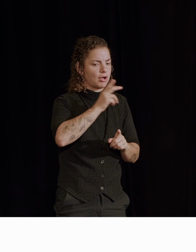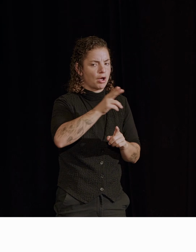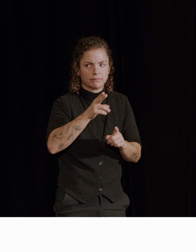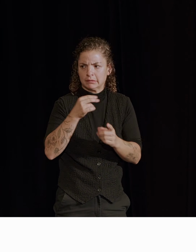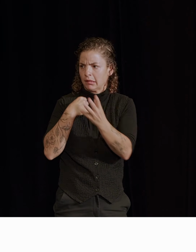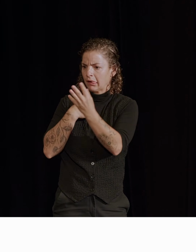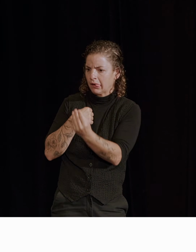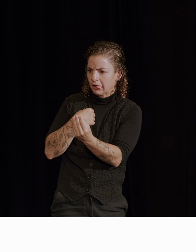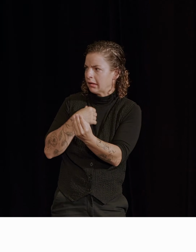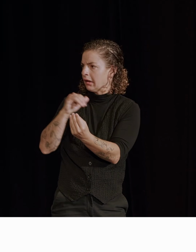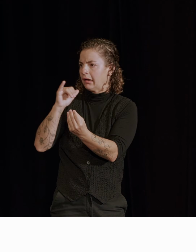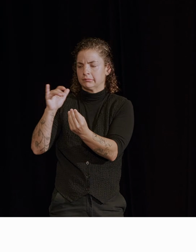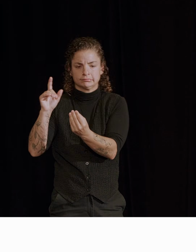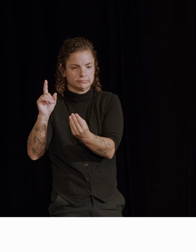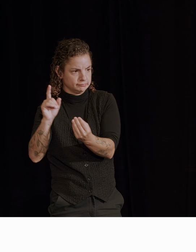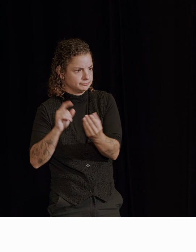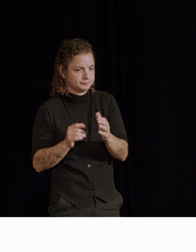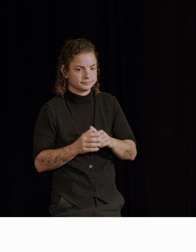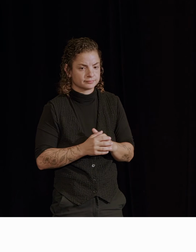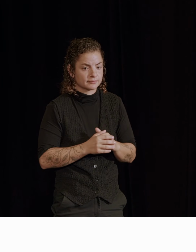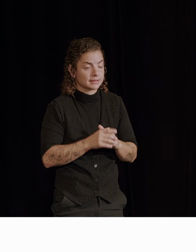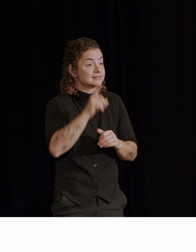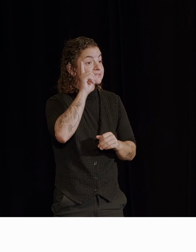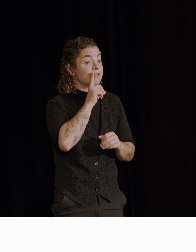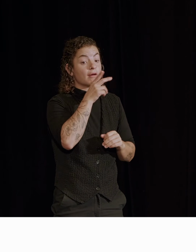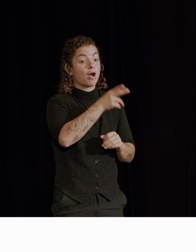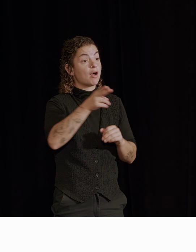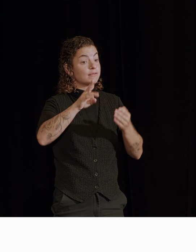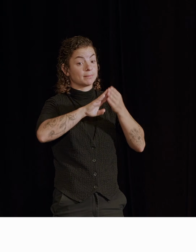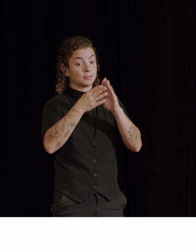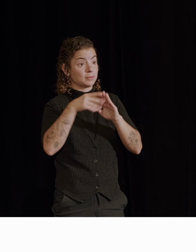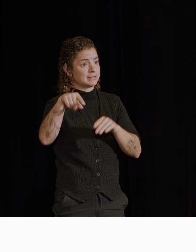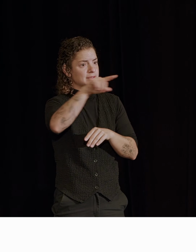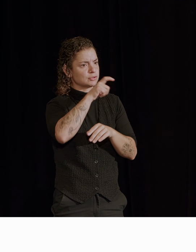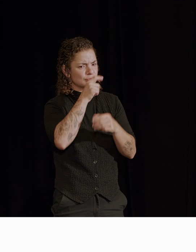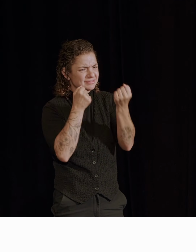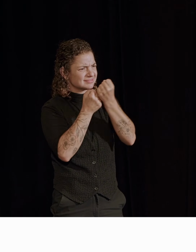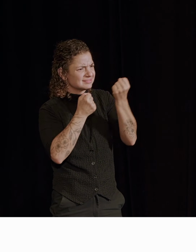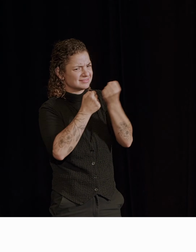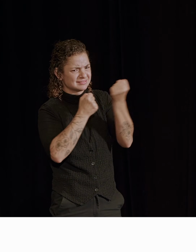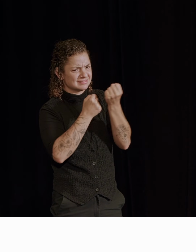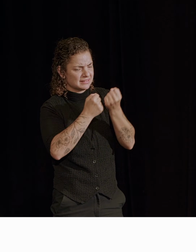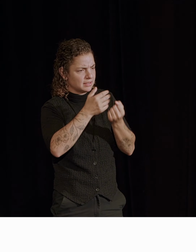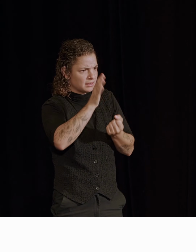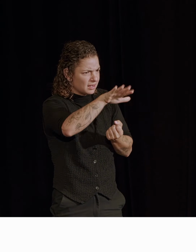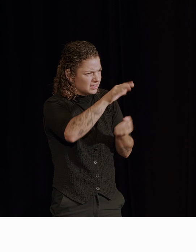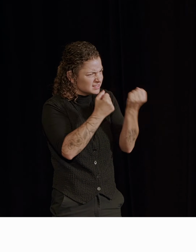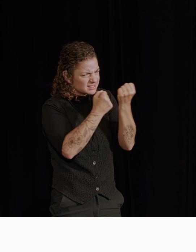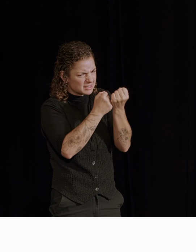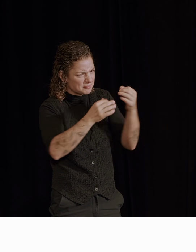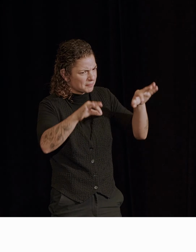Sorry about that. That is an amazing tool, not just for the community.